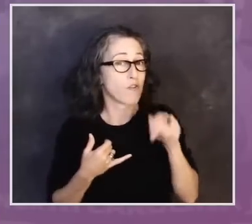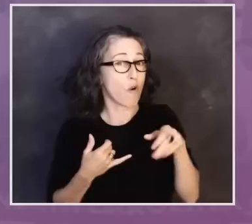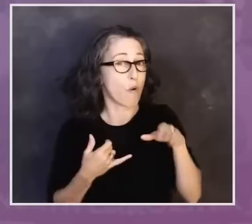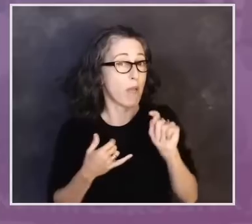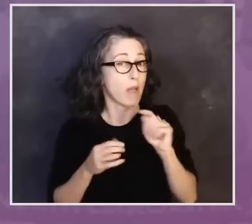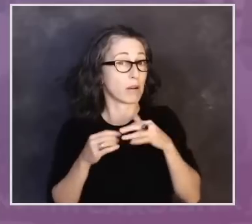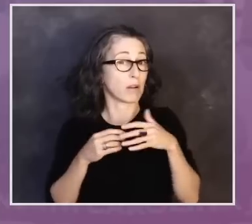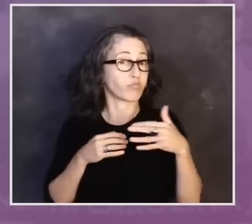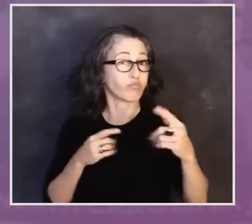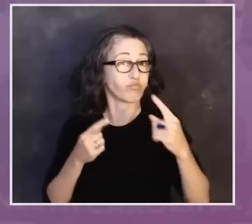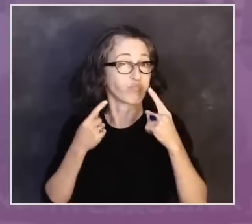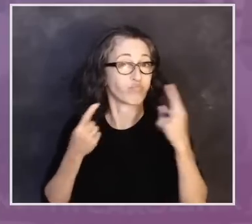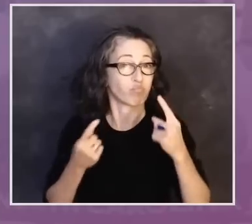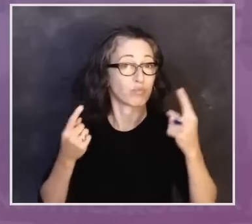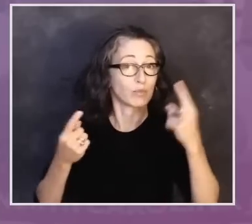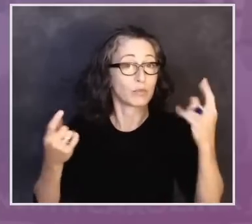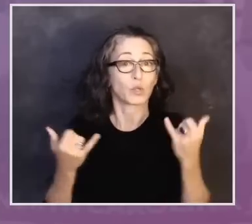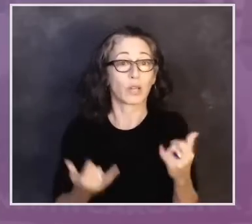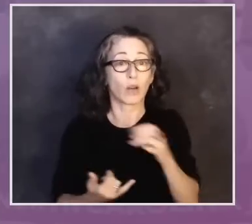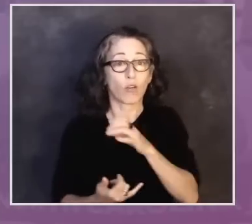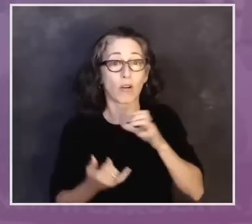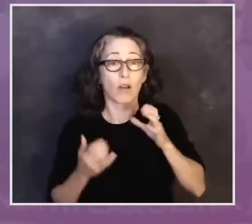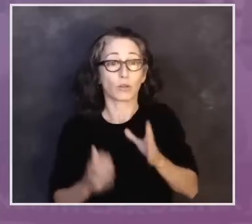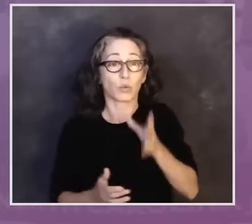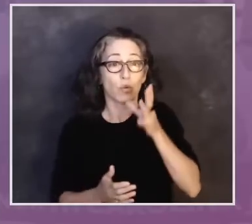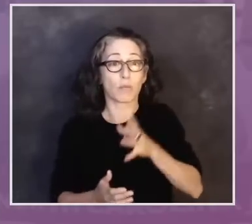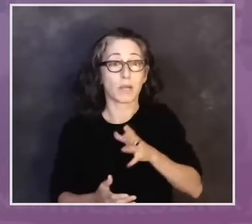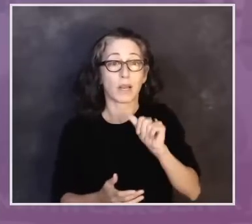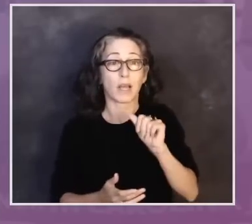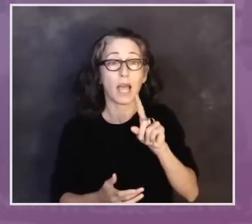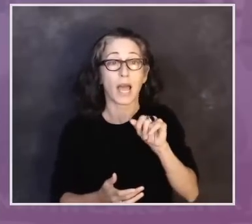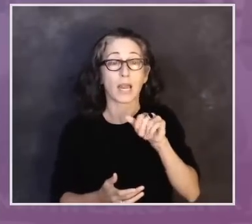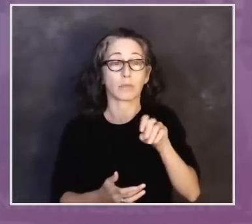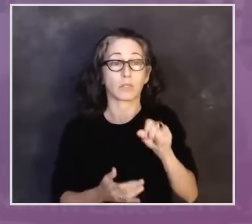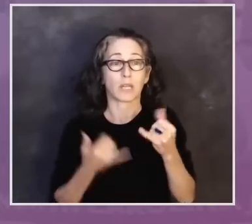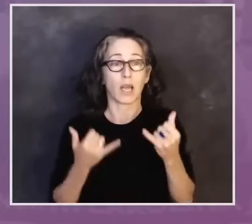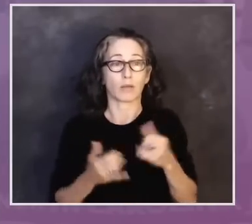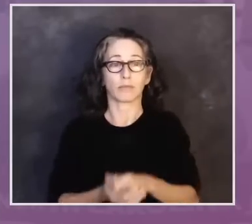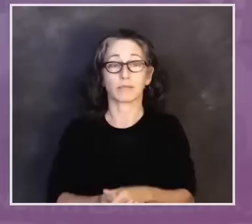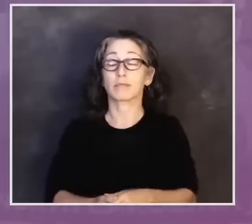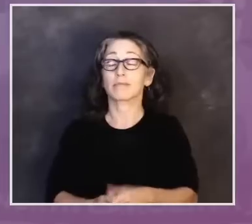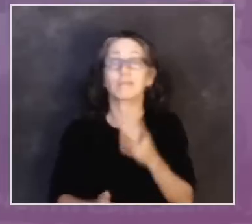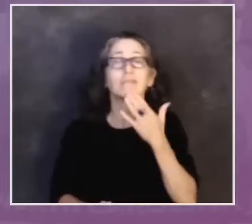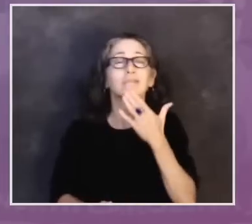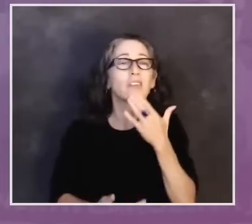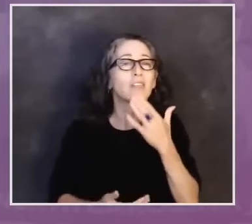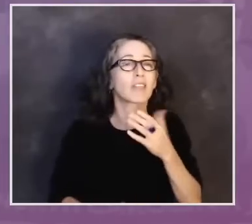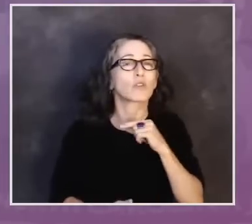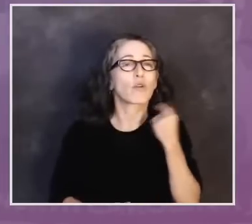I FEEL LIKE WE HAVE THE RED CARPET TONIGHT. AND WE HAVE SOME OF NORTH CAROLINA'S BEST. SO LET'S HEAR FROM